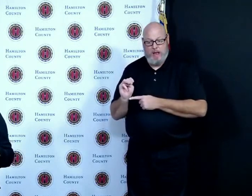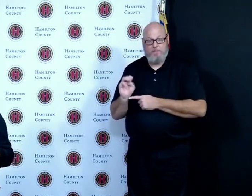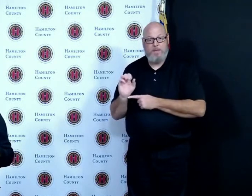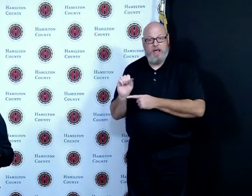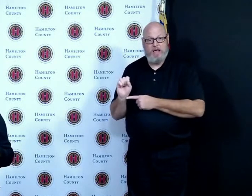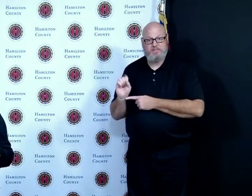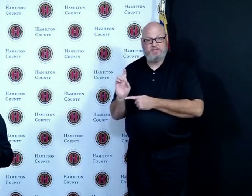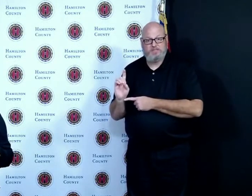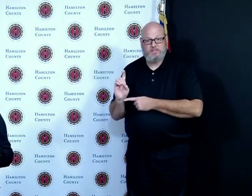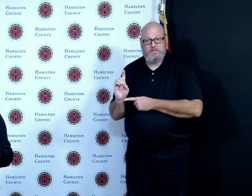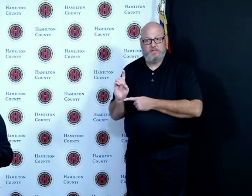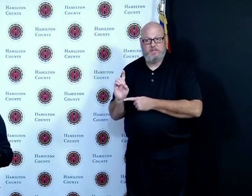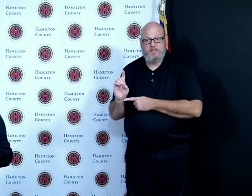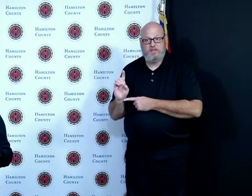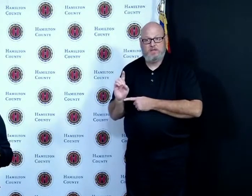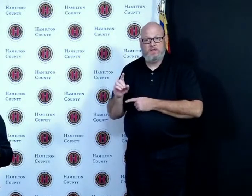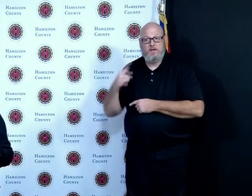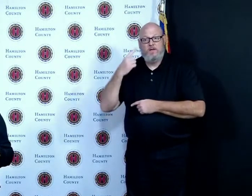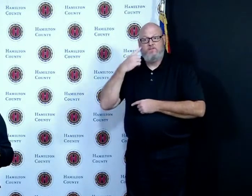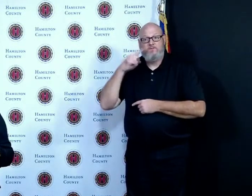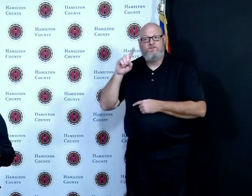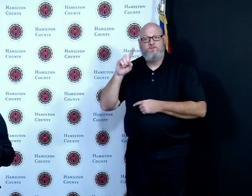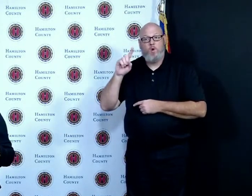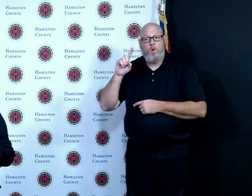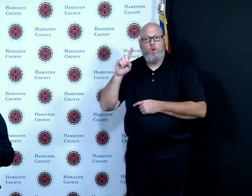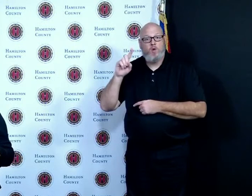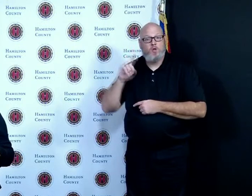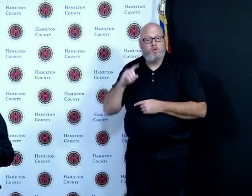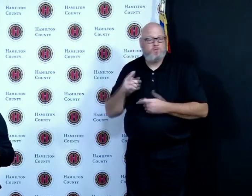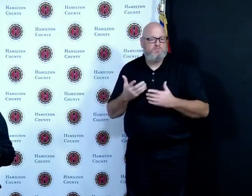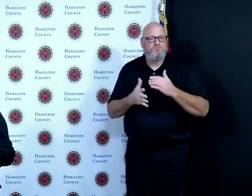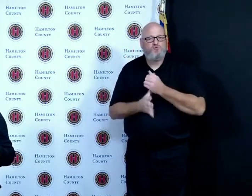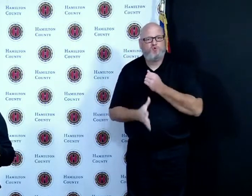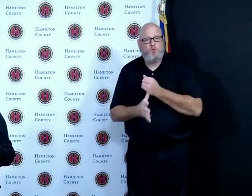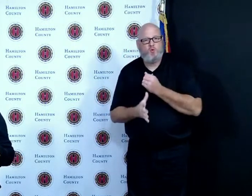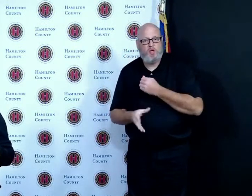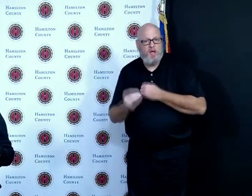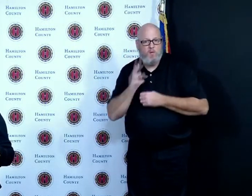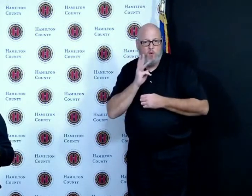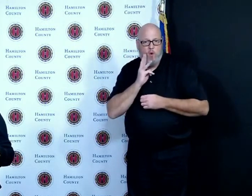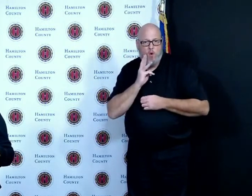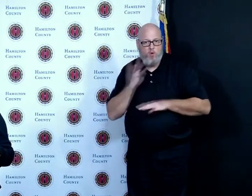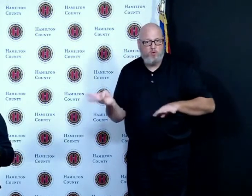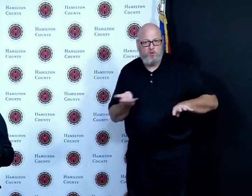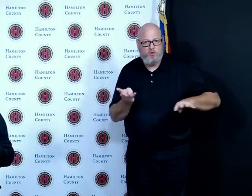people we've helped folks last week I was reading about someone who had sent us letters I want